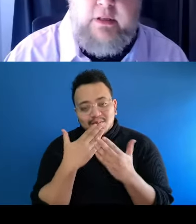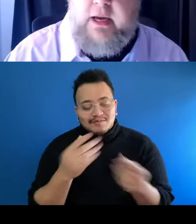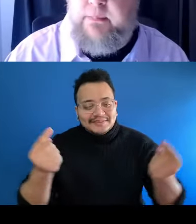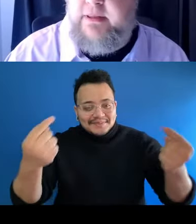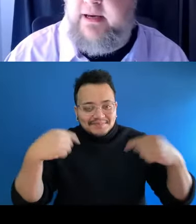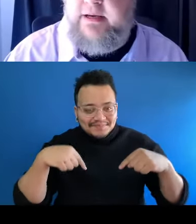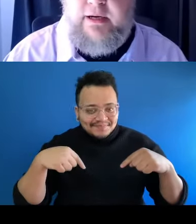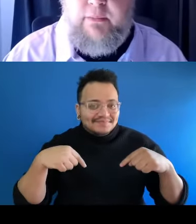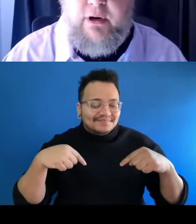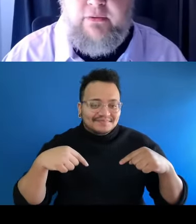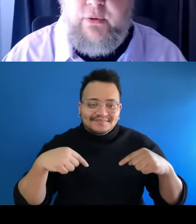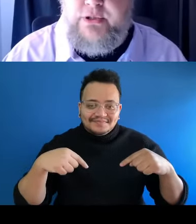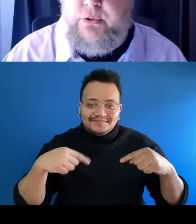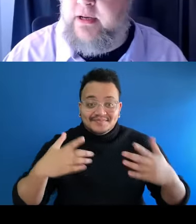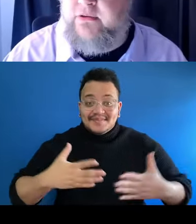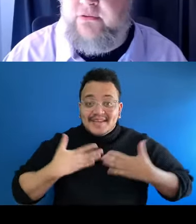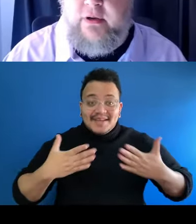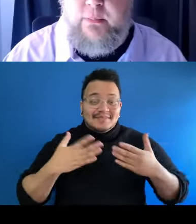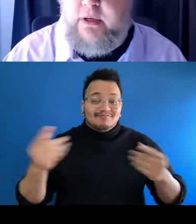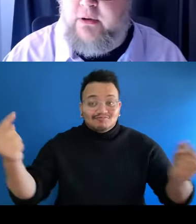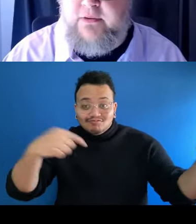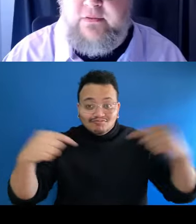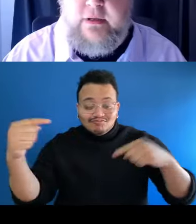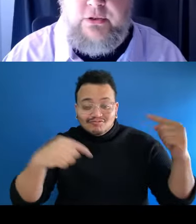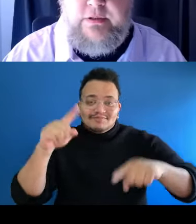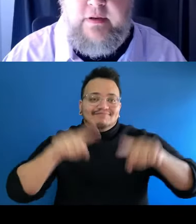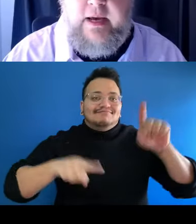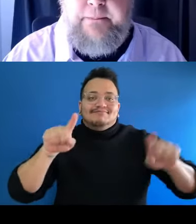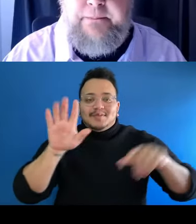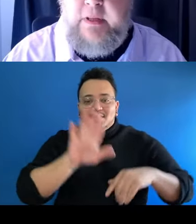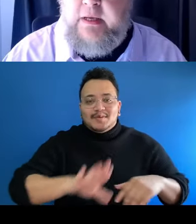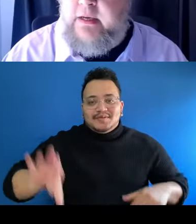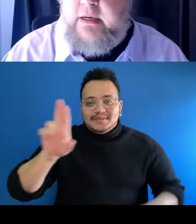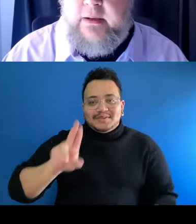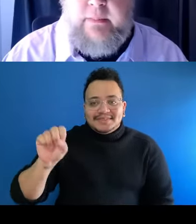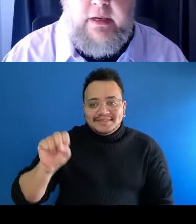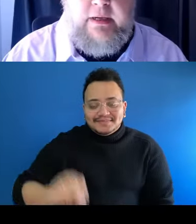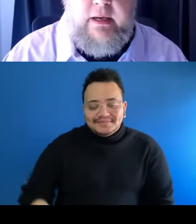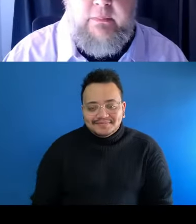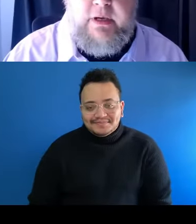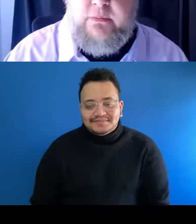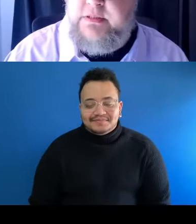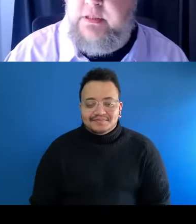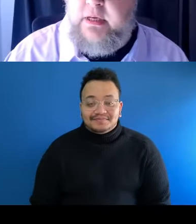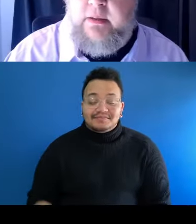I'm really happy that all of you are joining us from across the country today. Again, I'm michael munson